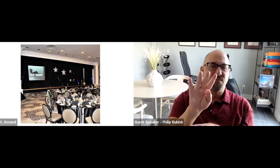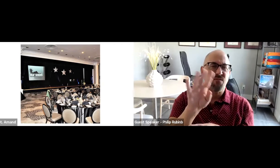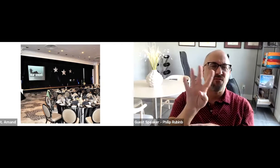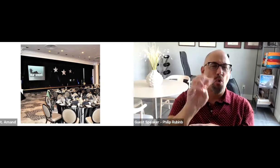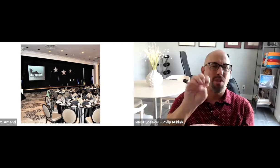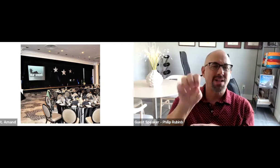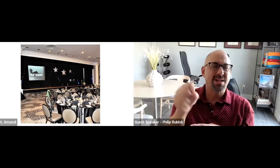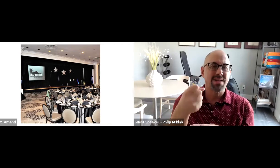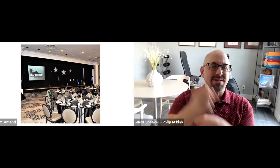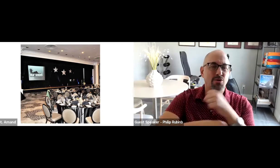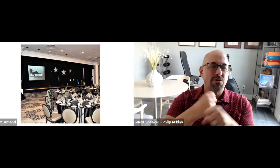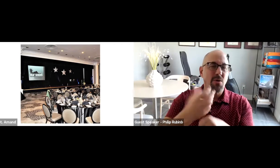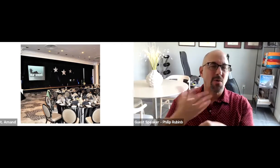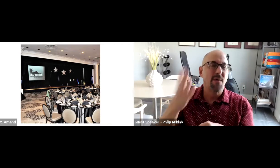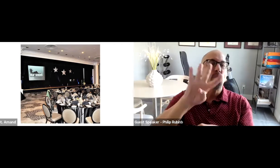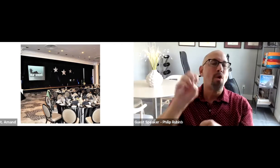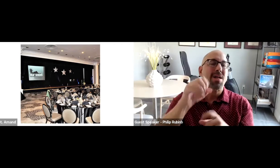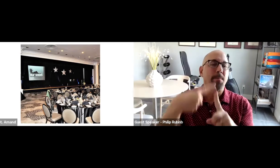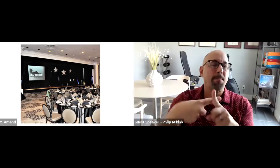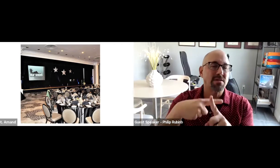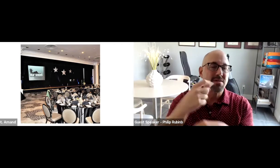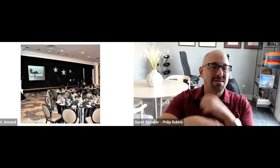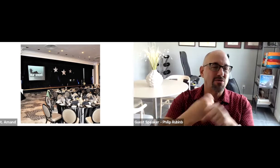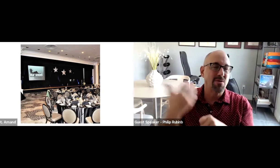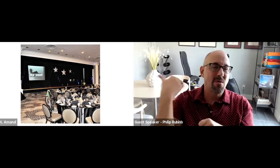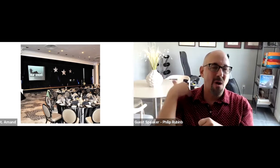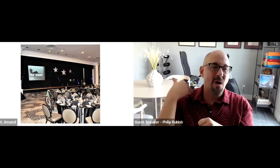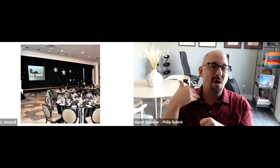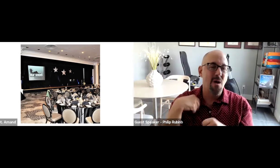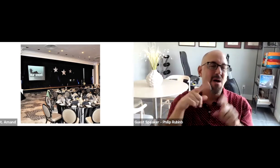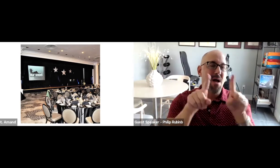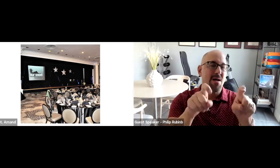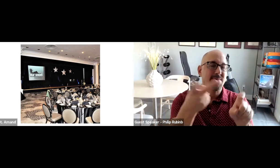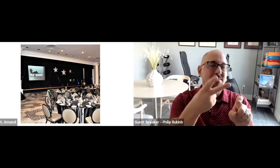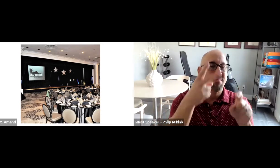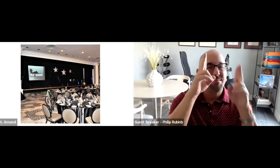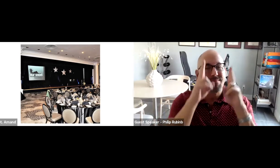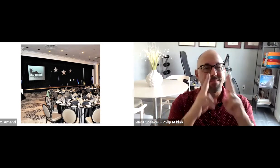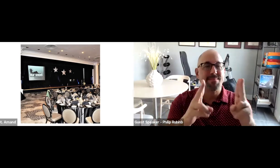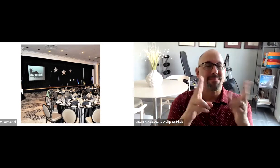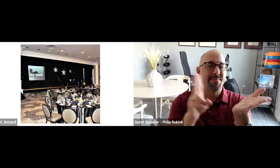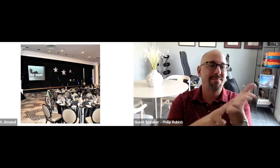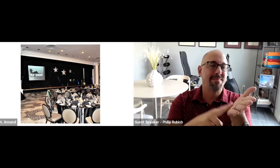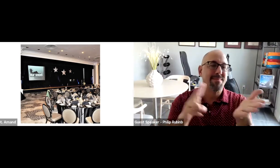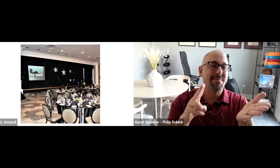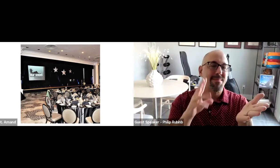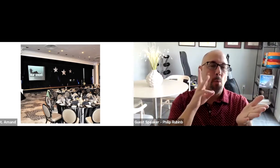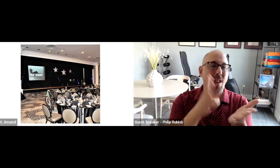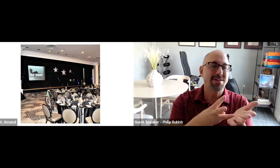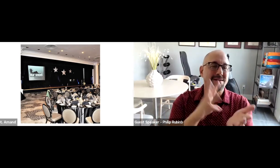The two of them I've known for--what was it? 40-ish years, over 40 years ago that we met,